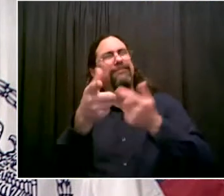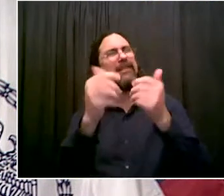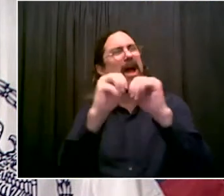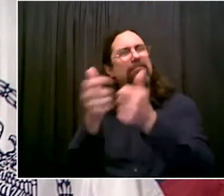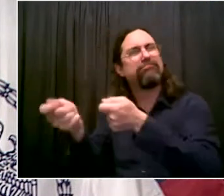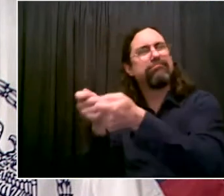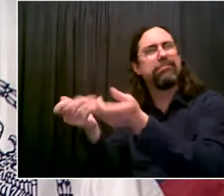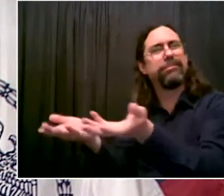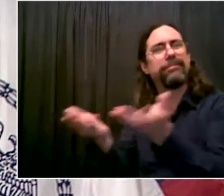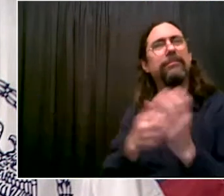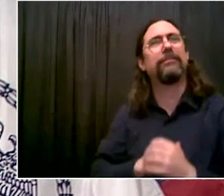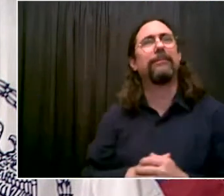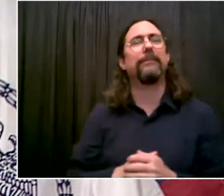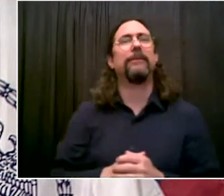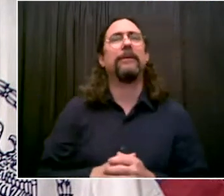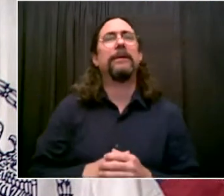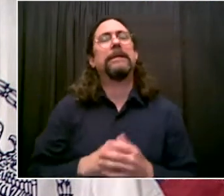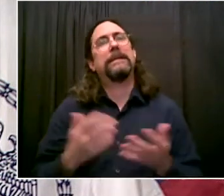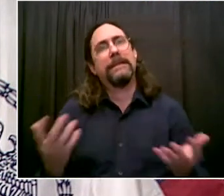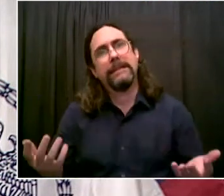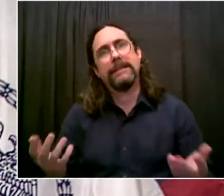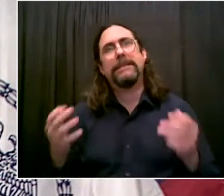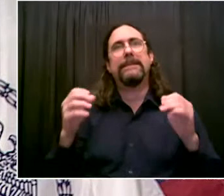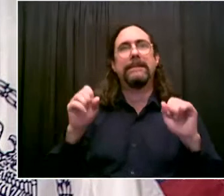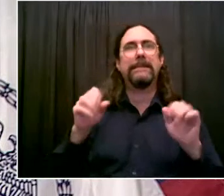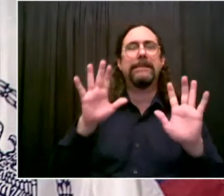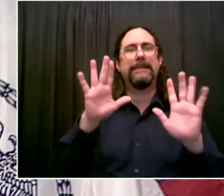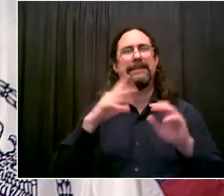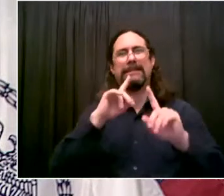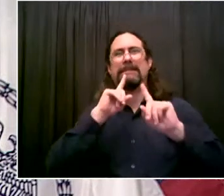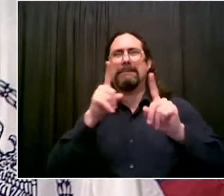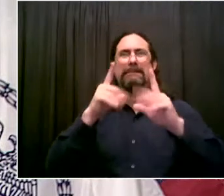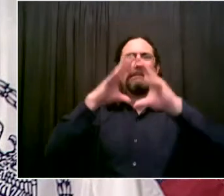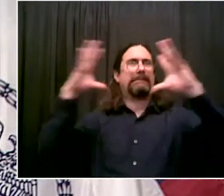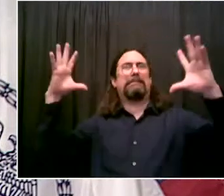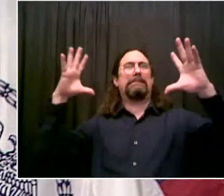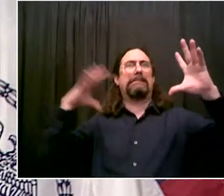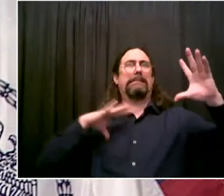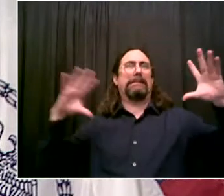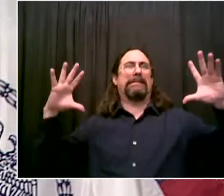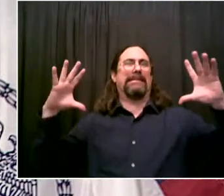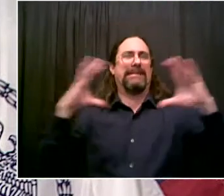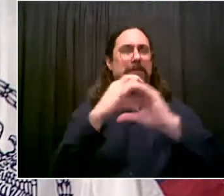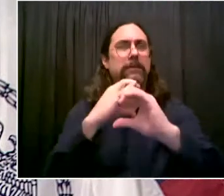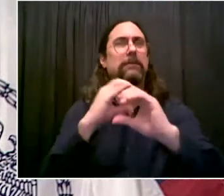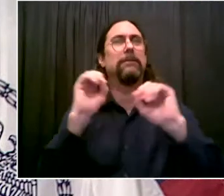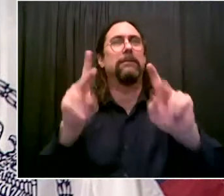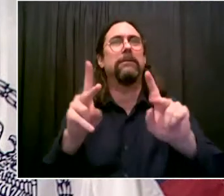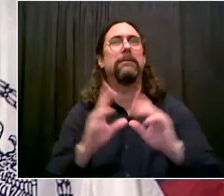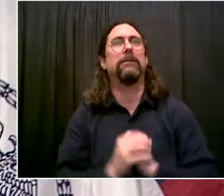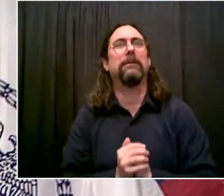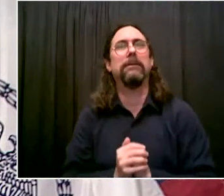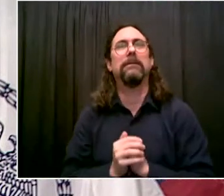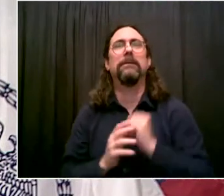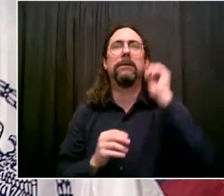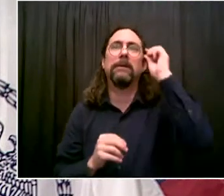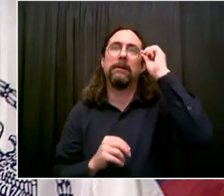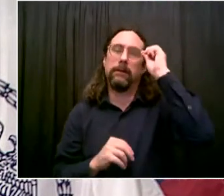YORKERS? JEFF, I ILWL